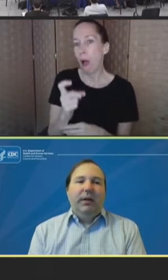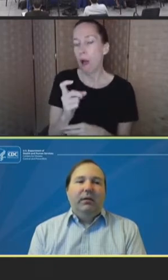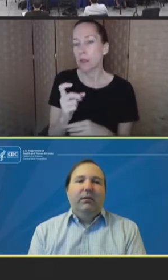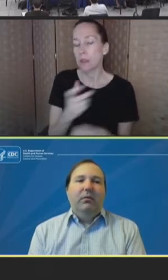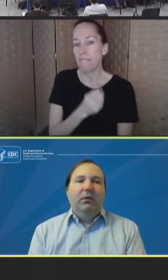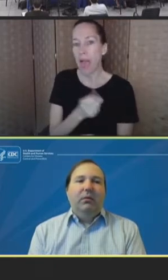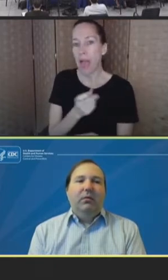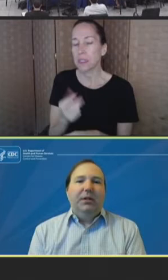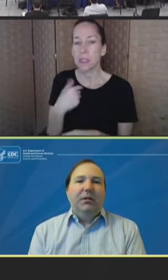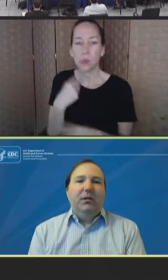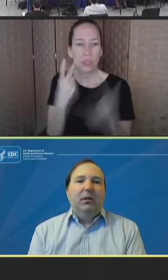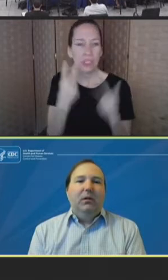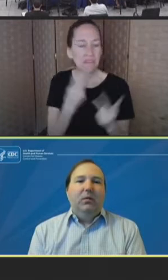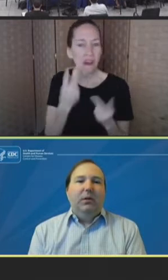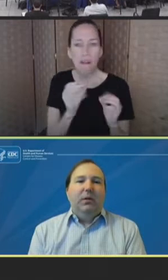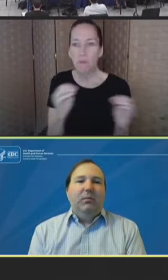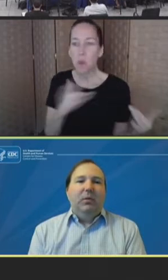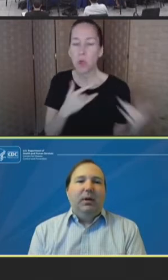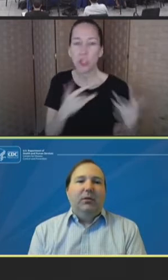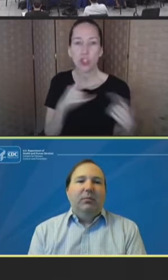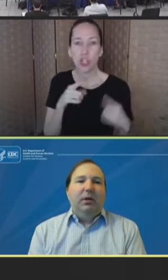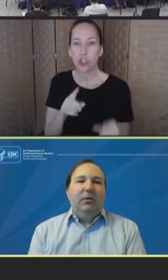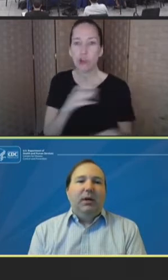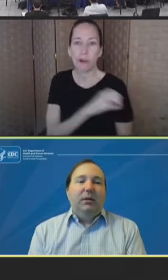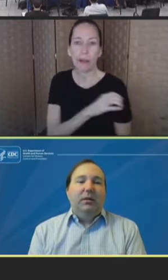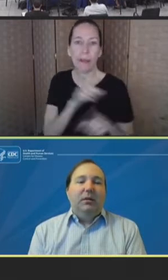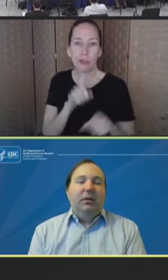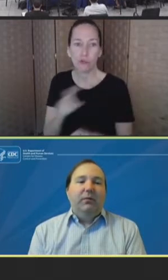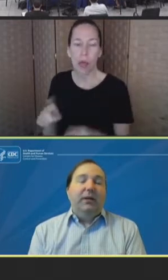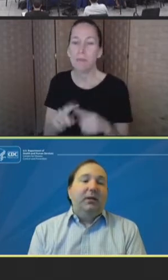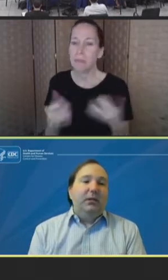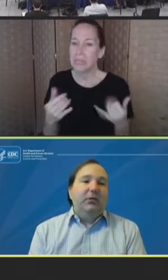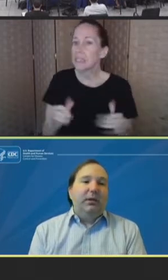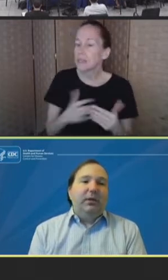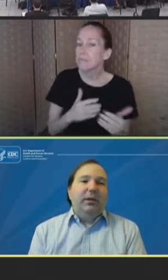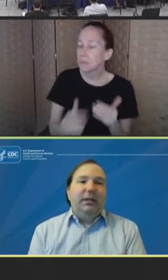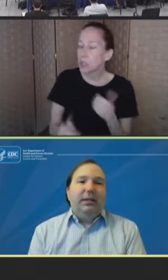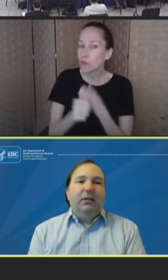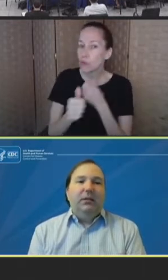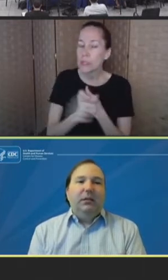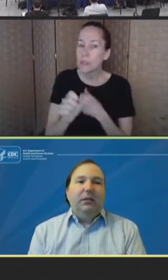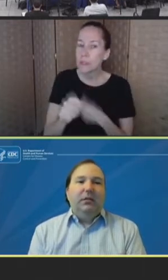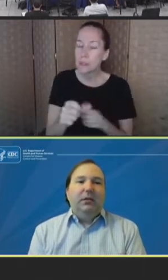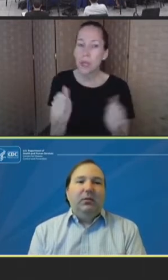remain a theoretical risk with the smallpox or monkeypox vaccinus strain vaccines and so that's